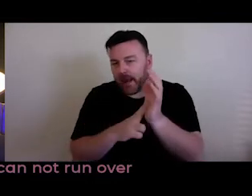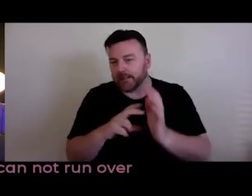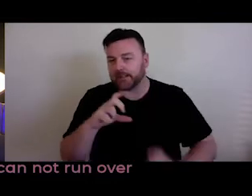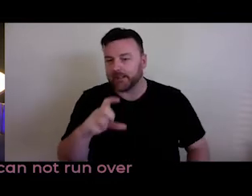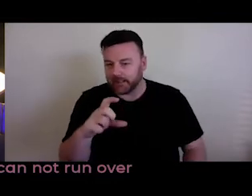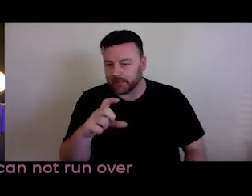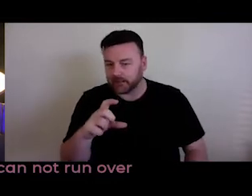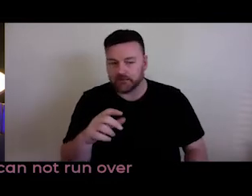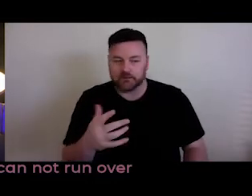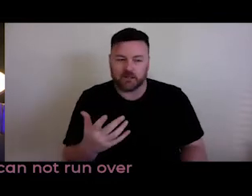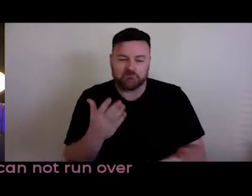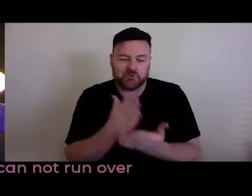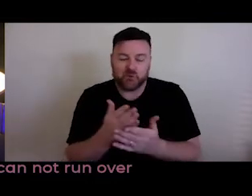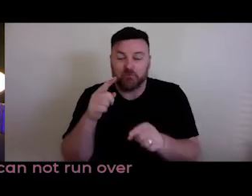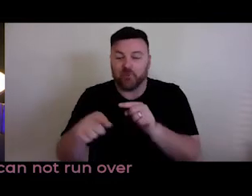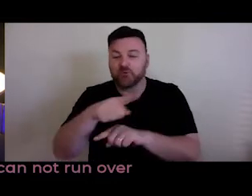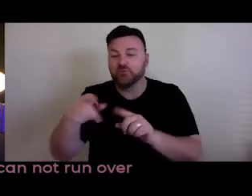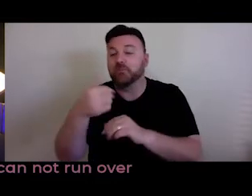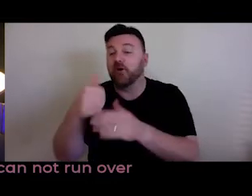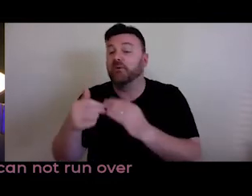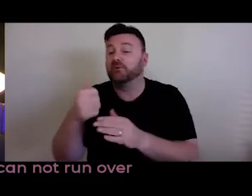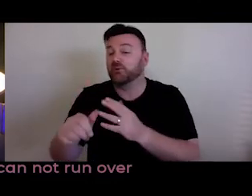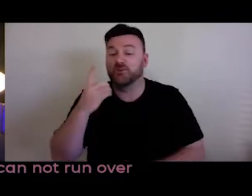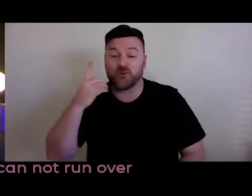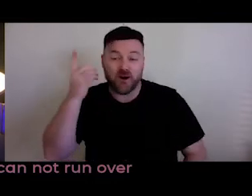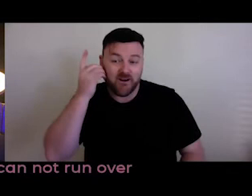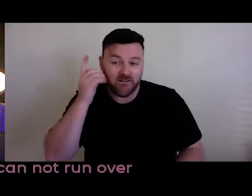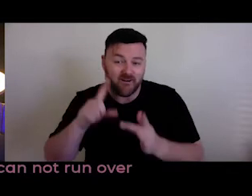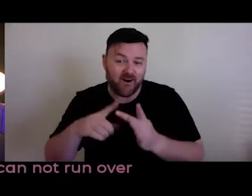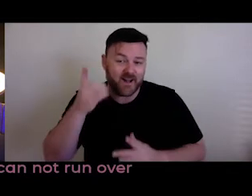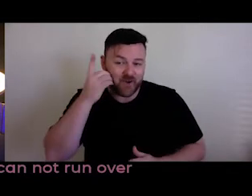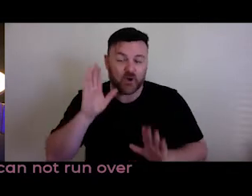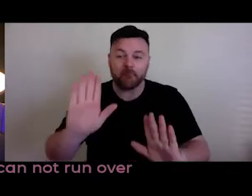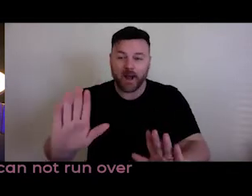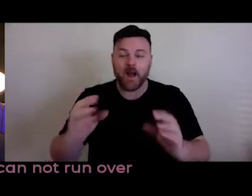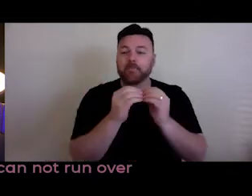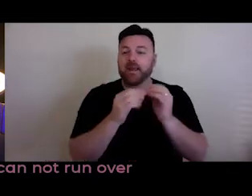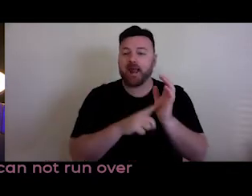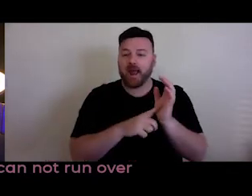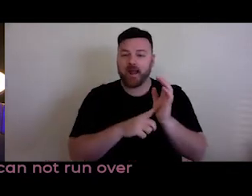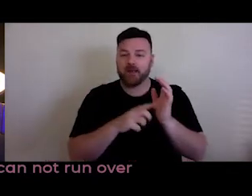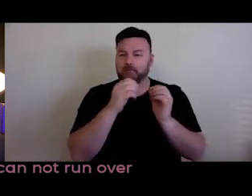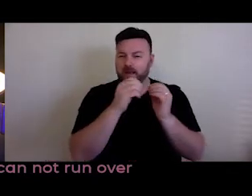off an iPhone to start with, but a BNC cable lets you run over 100m.